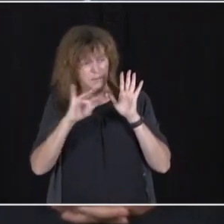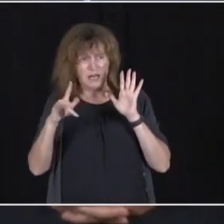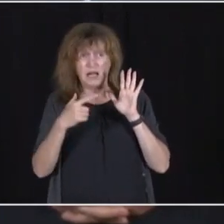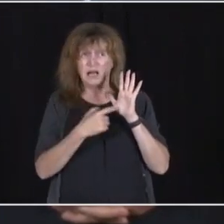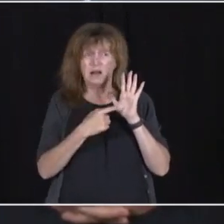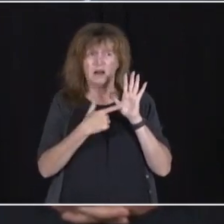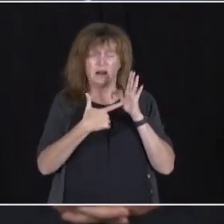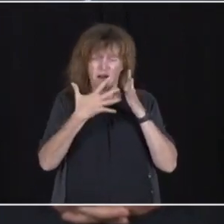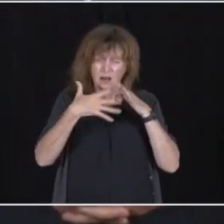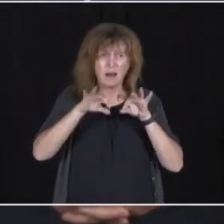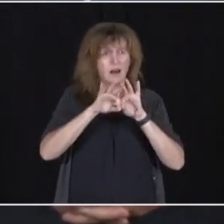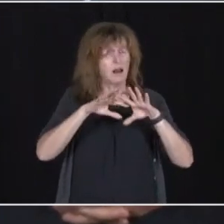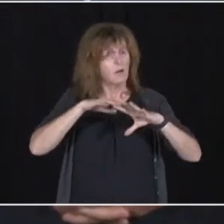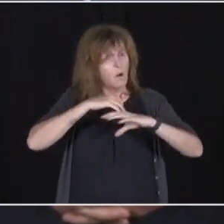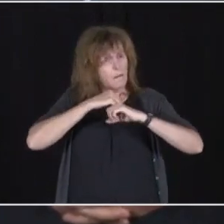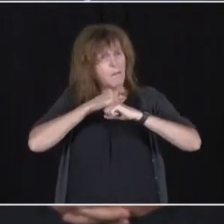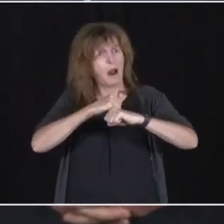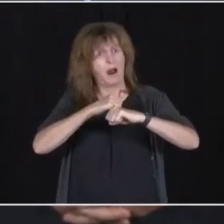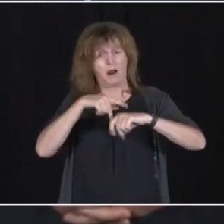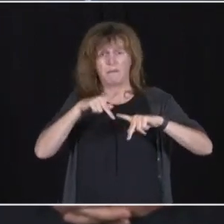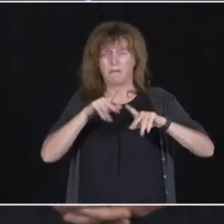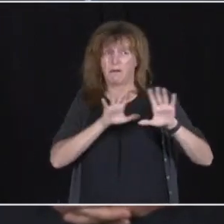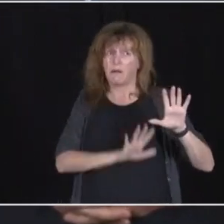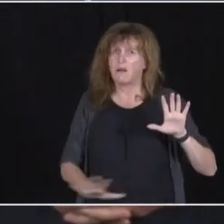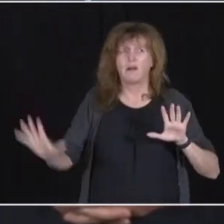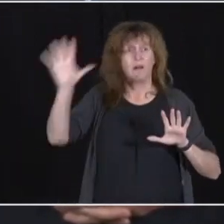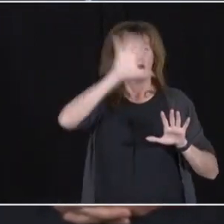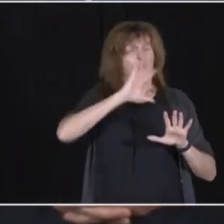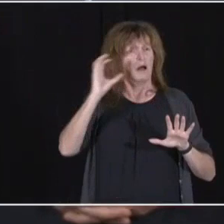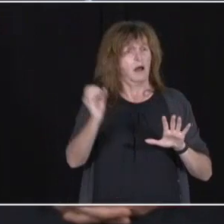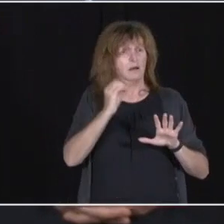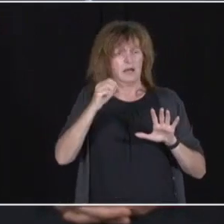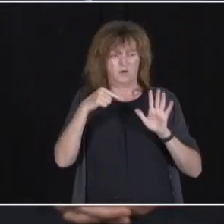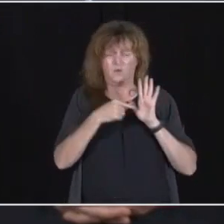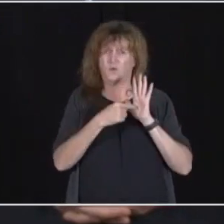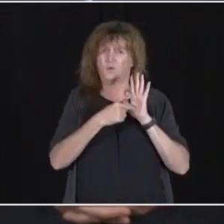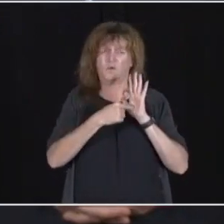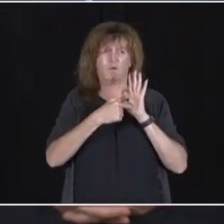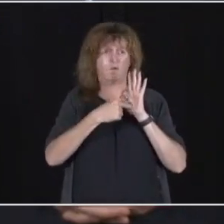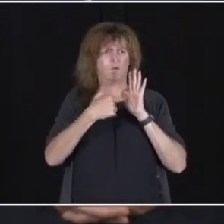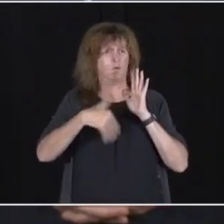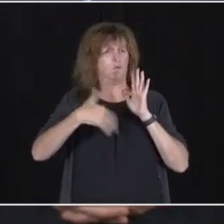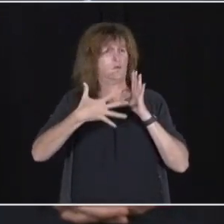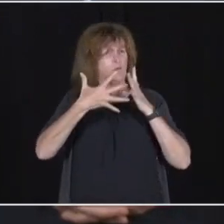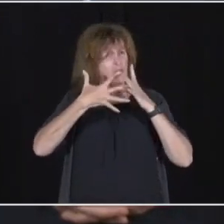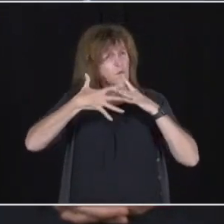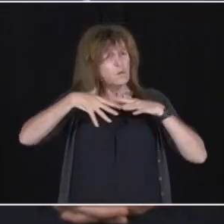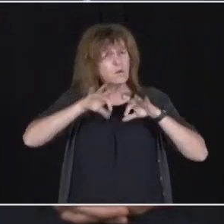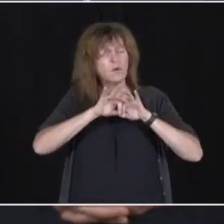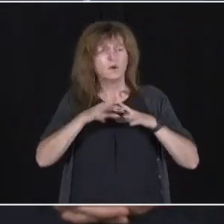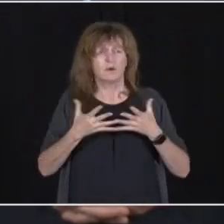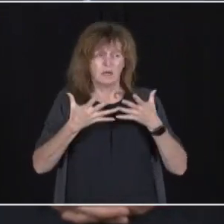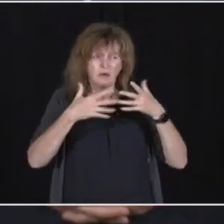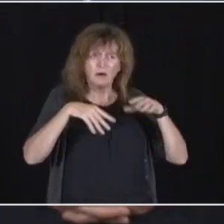And it does not matter what party you are from. This is one of the single most important pieces of legislation to protect the people of Ontario.